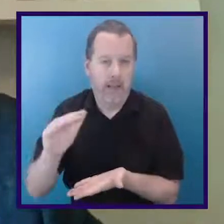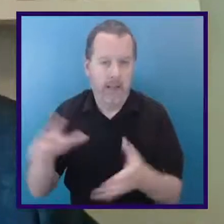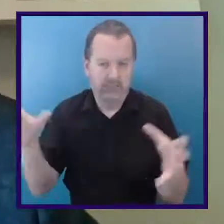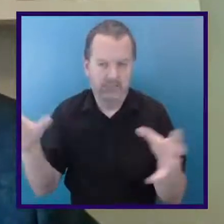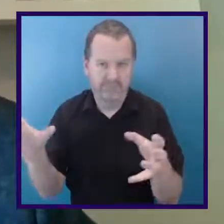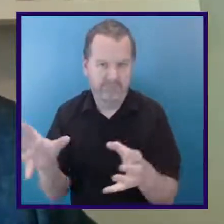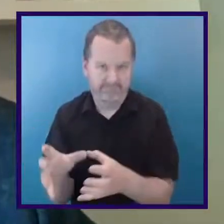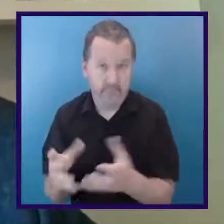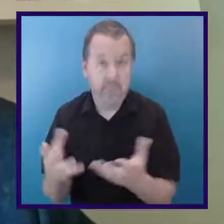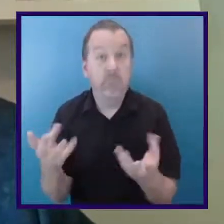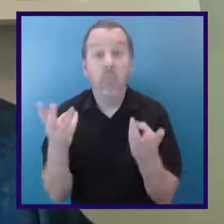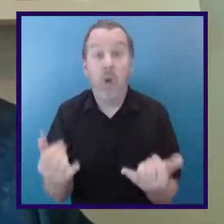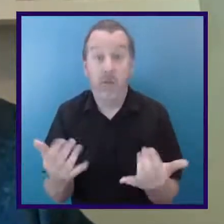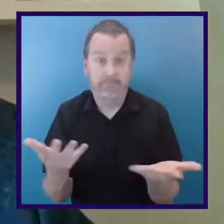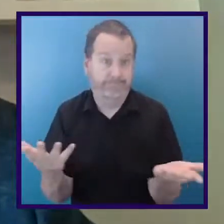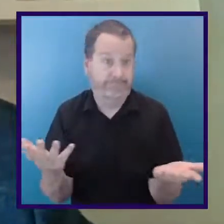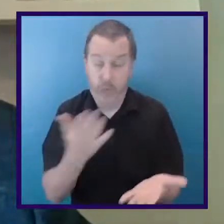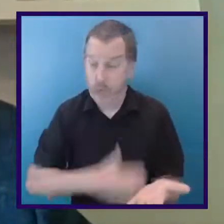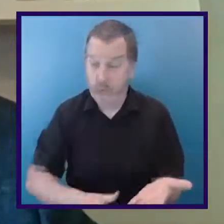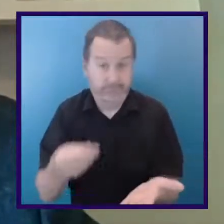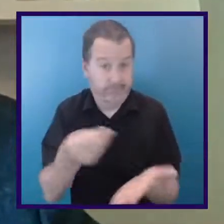And the reasons why there has been a decline are purely financial reasons.